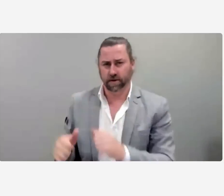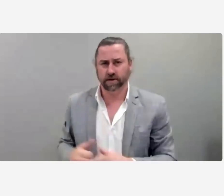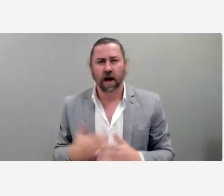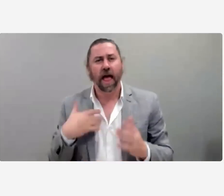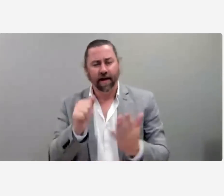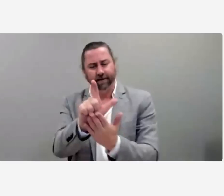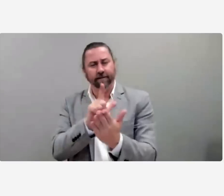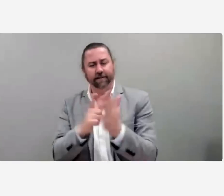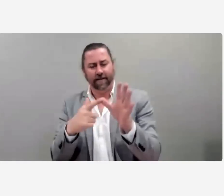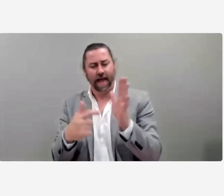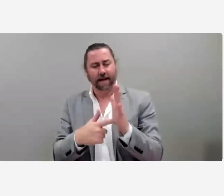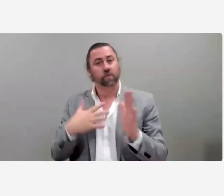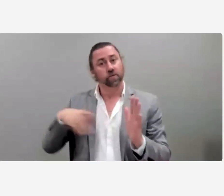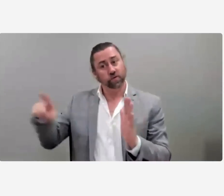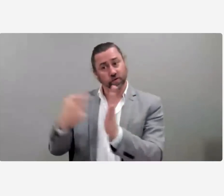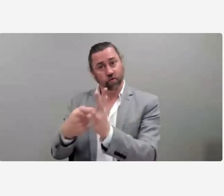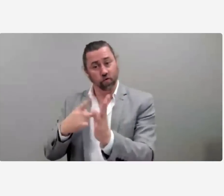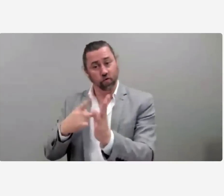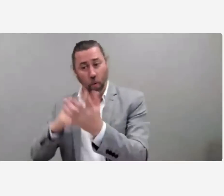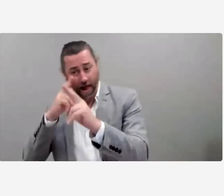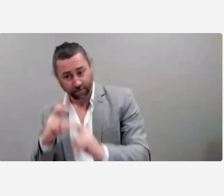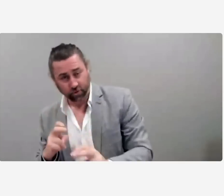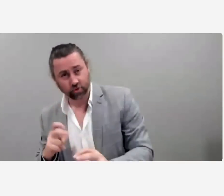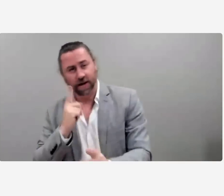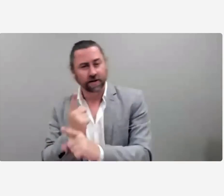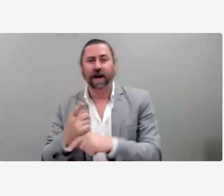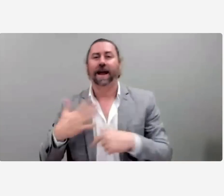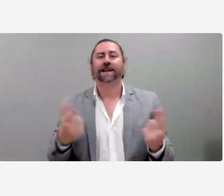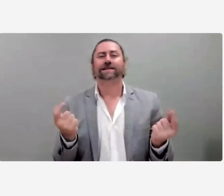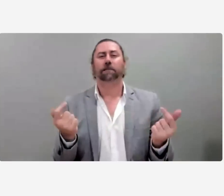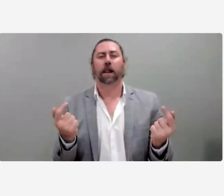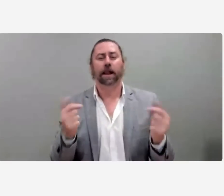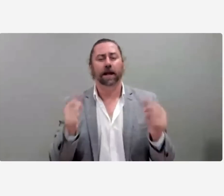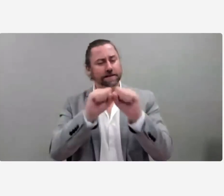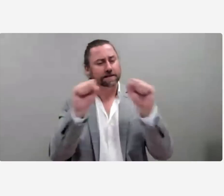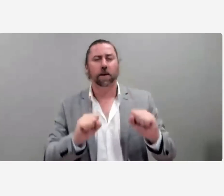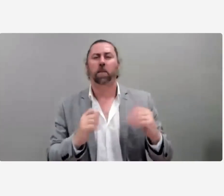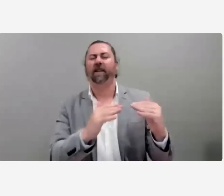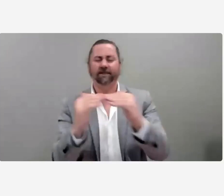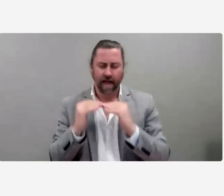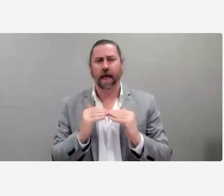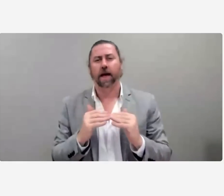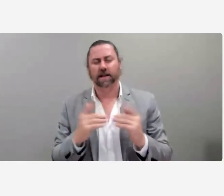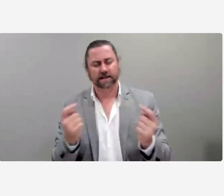the Royal Commission's vision of a simpler, fairer aged care system. Though the task of reforming aged care will